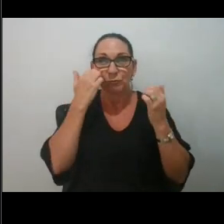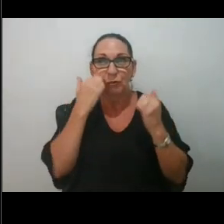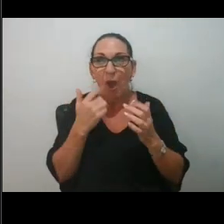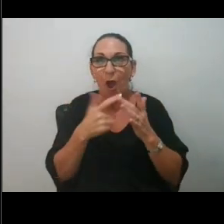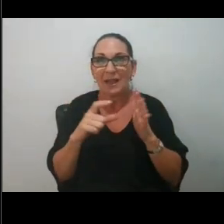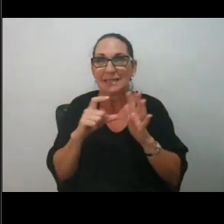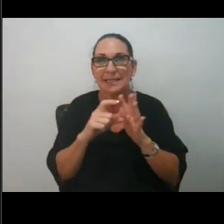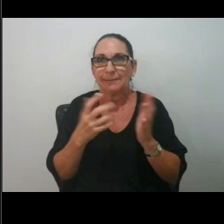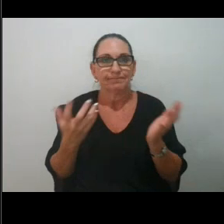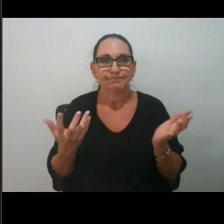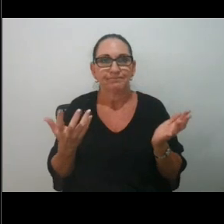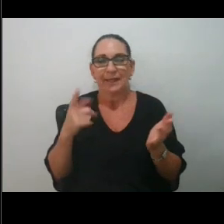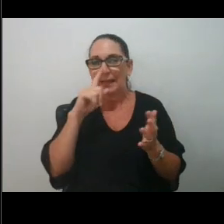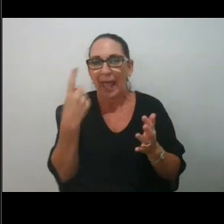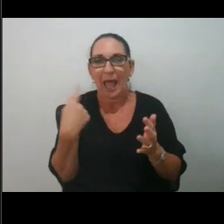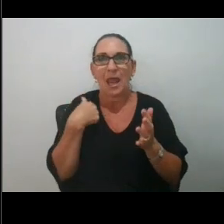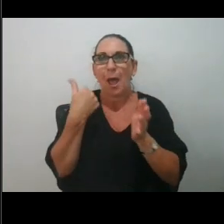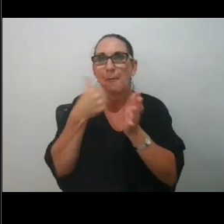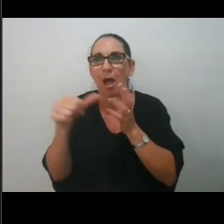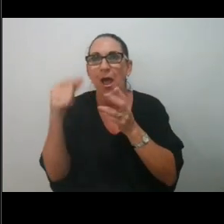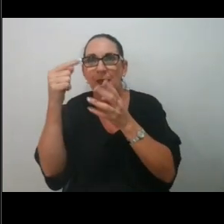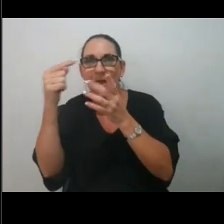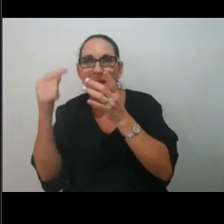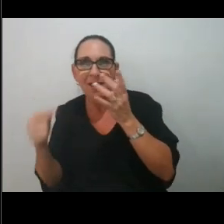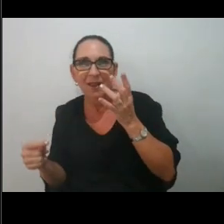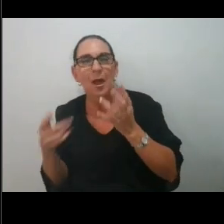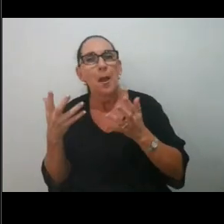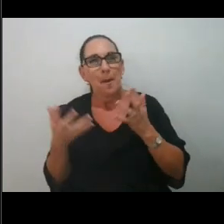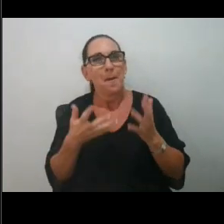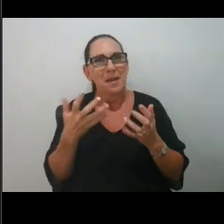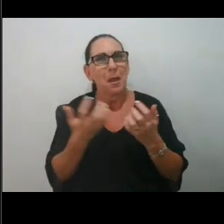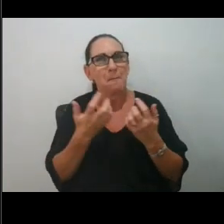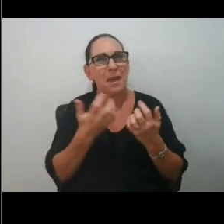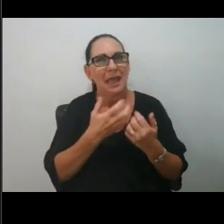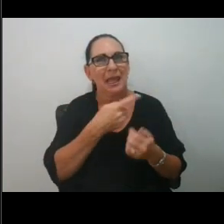um the participants will um often be able to achieve in that program if they haven't